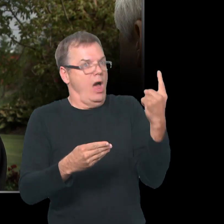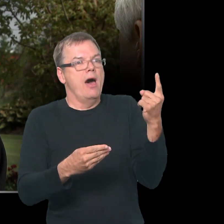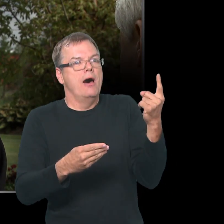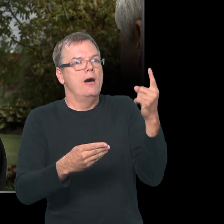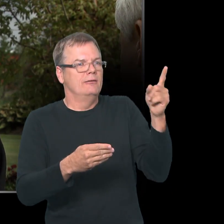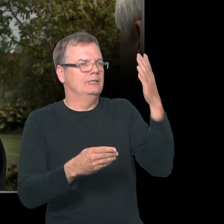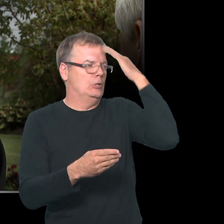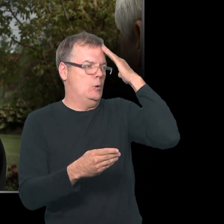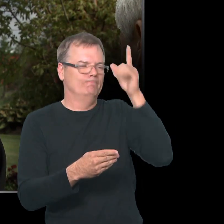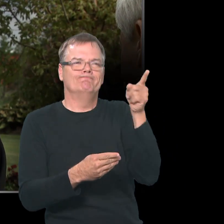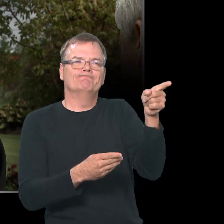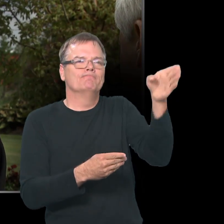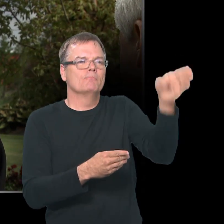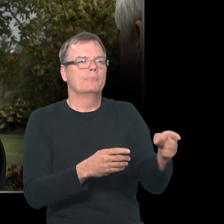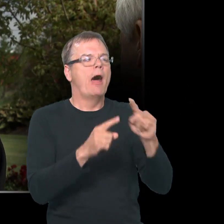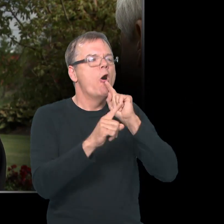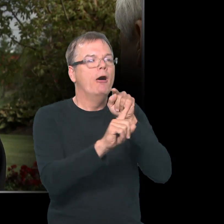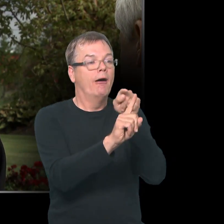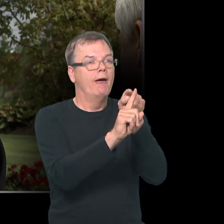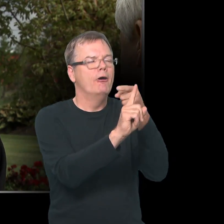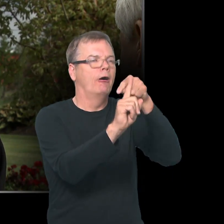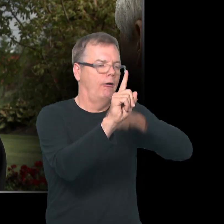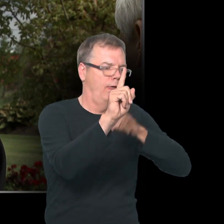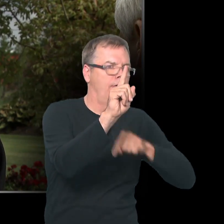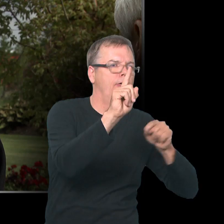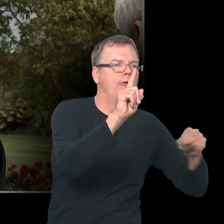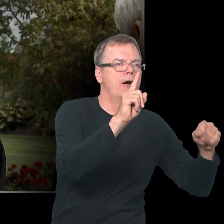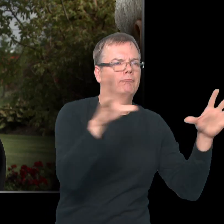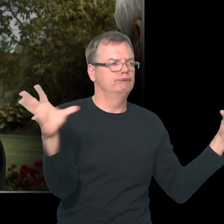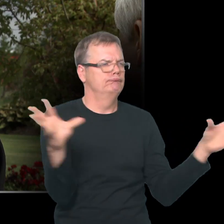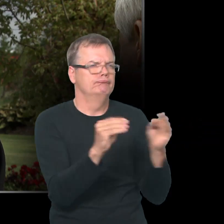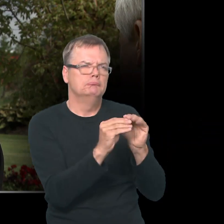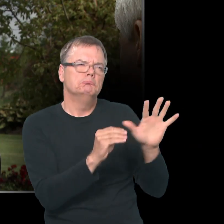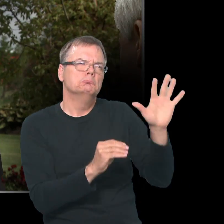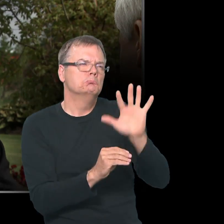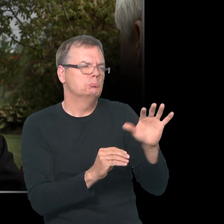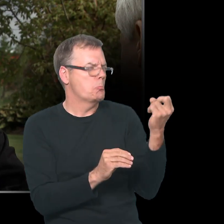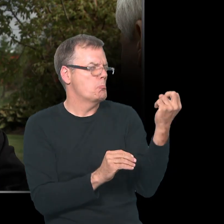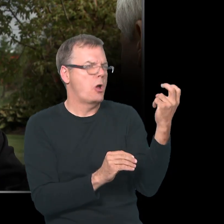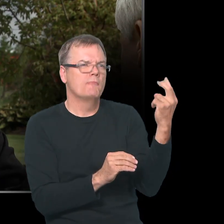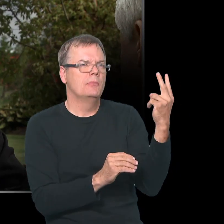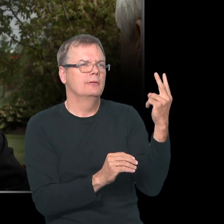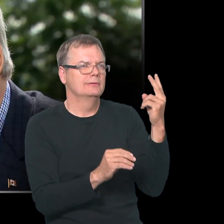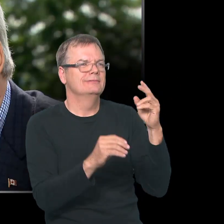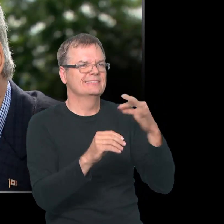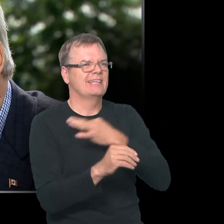clearly suggest that there was a lot more than he who knew what was going on within your office.